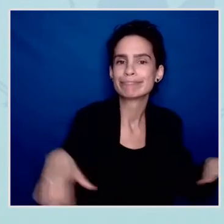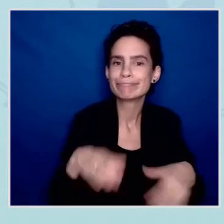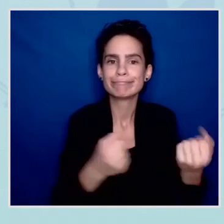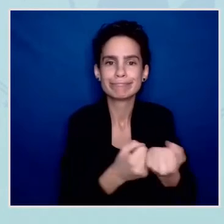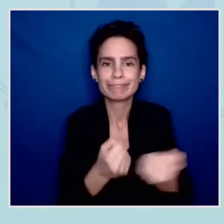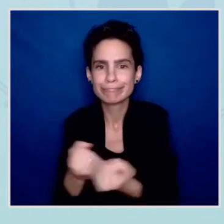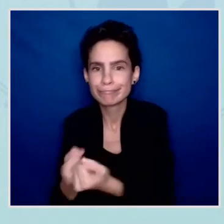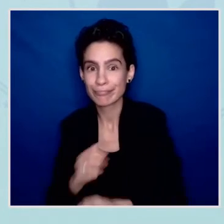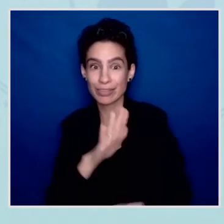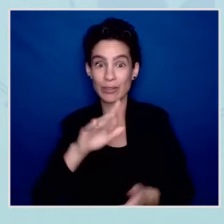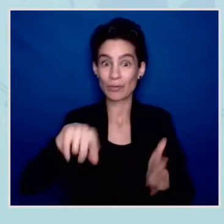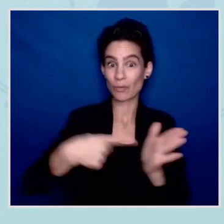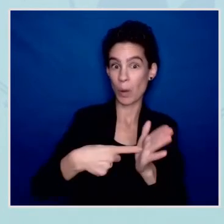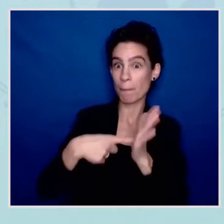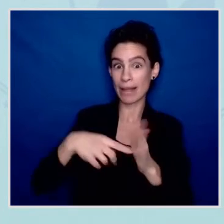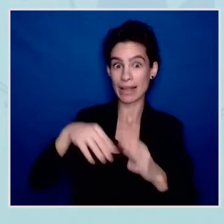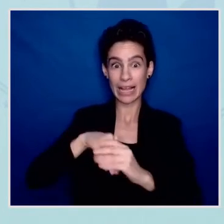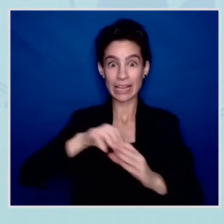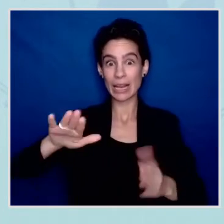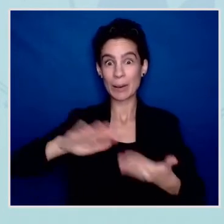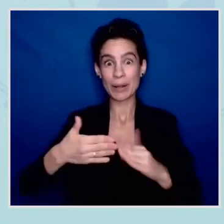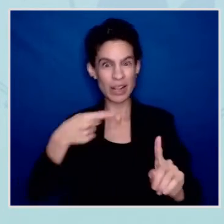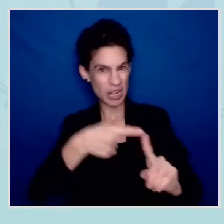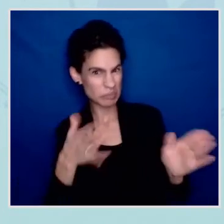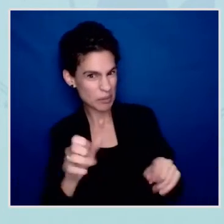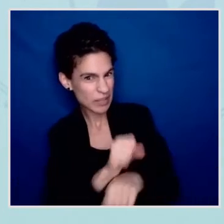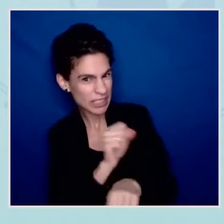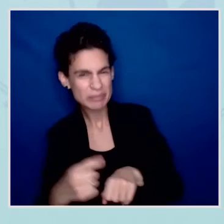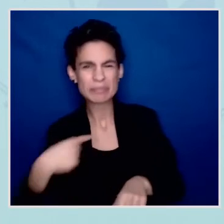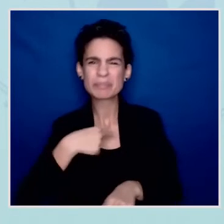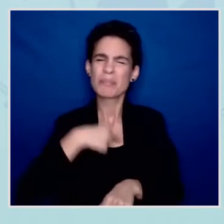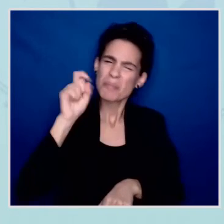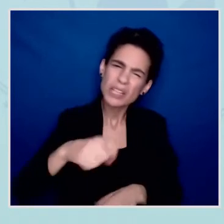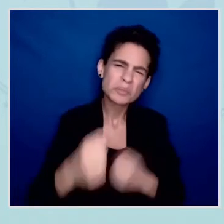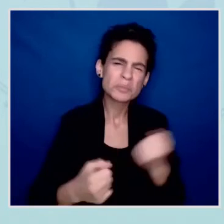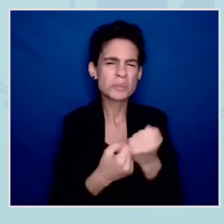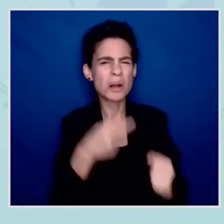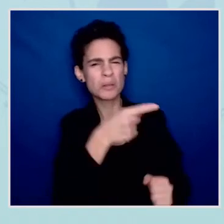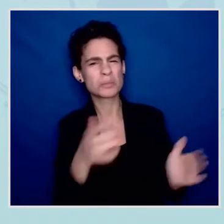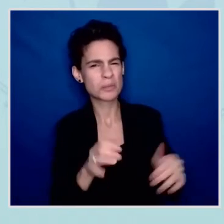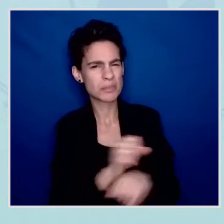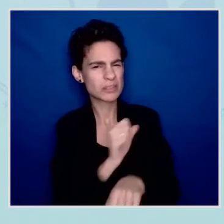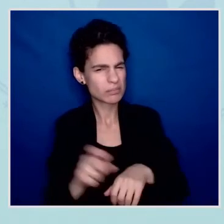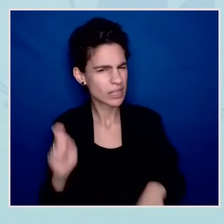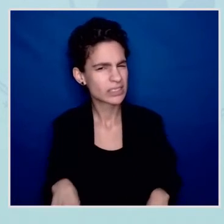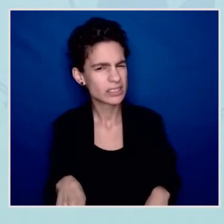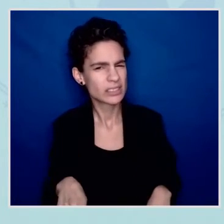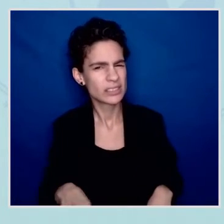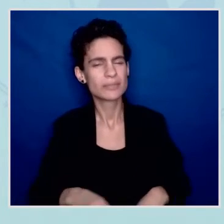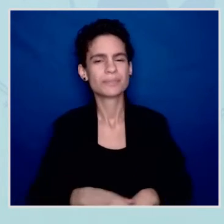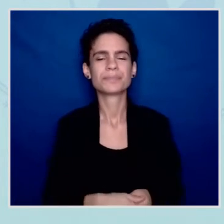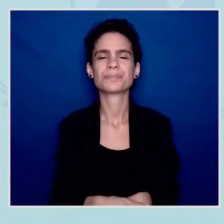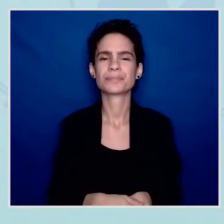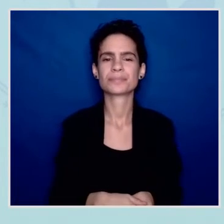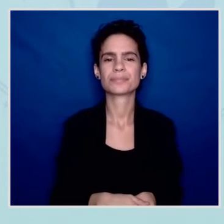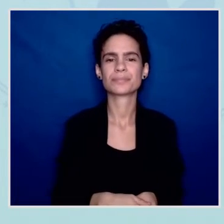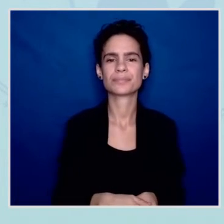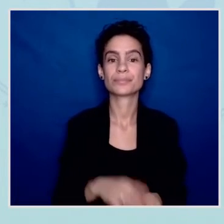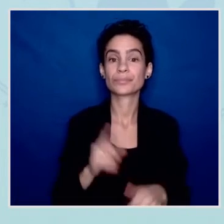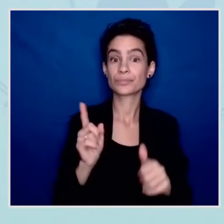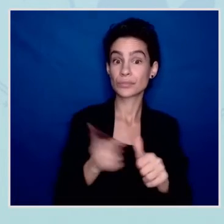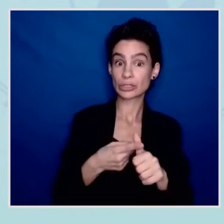SCHOLARSHIPS FOR LOCAL KIDS AND